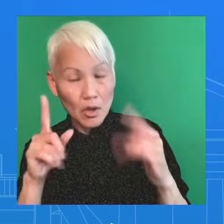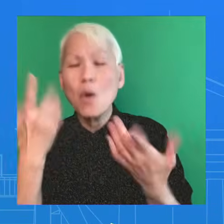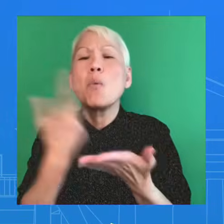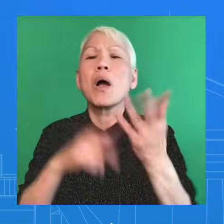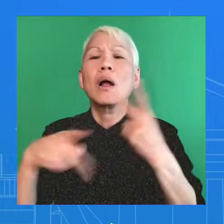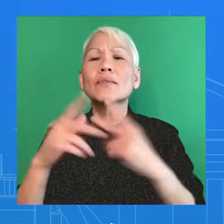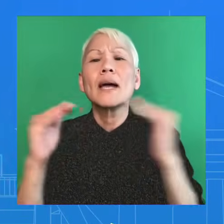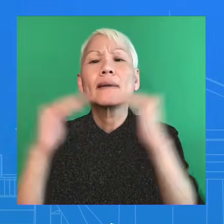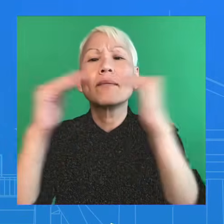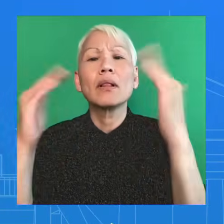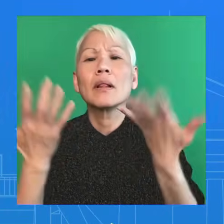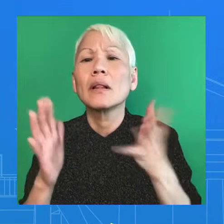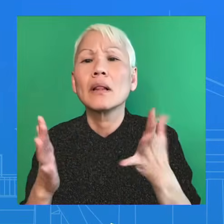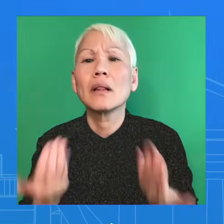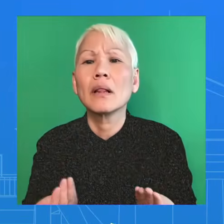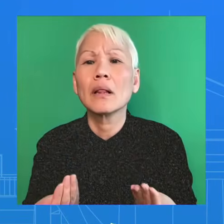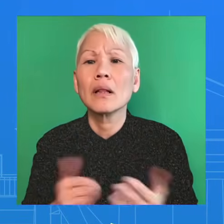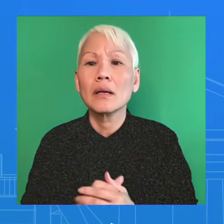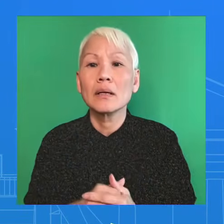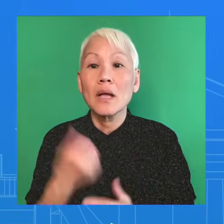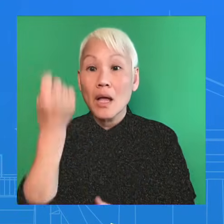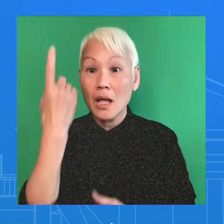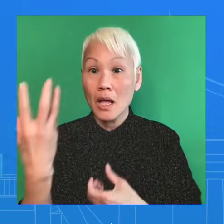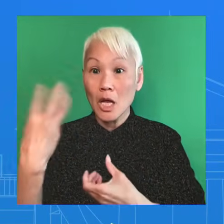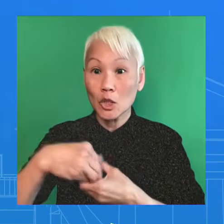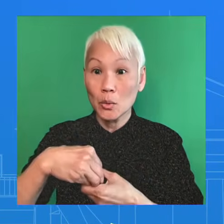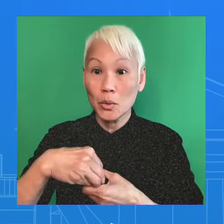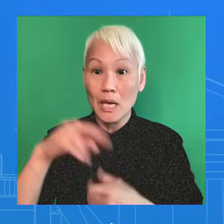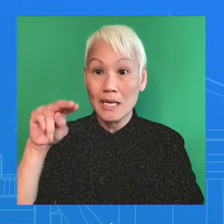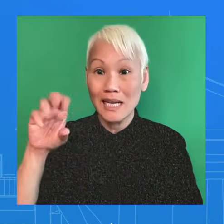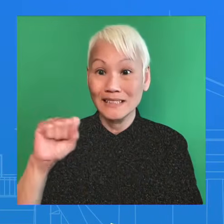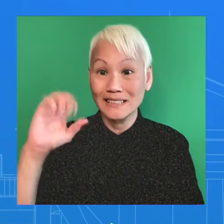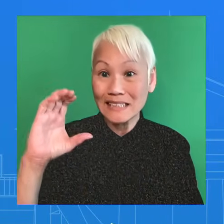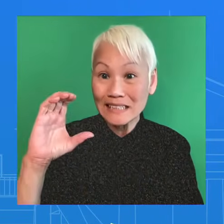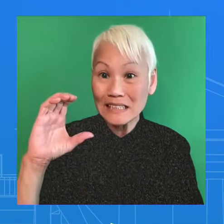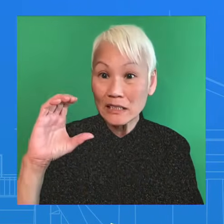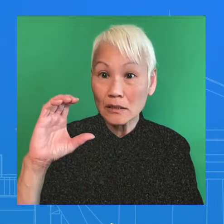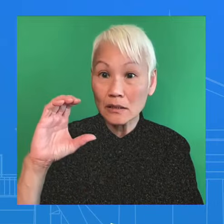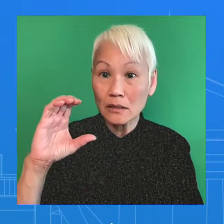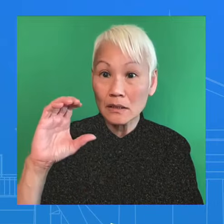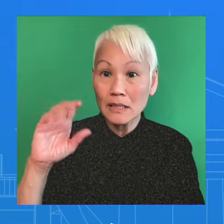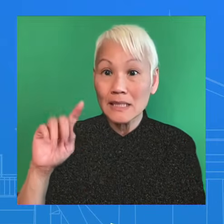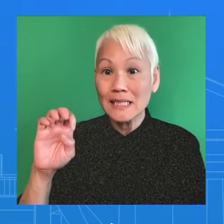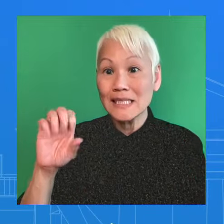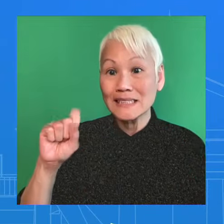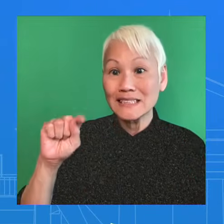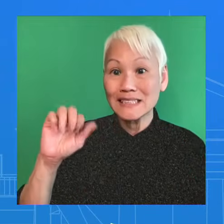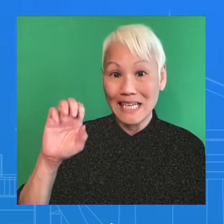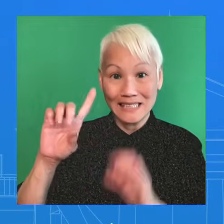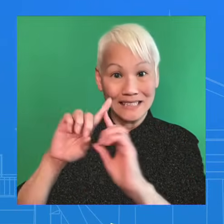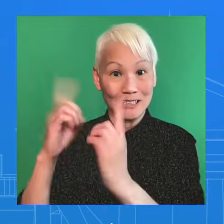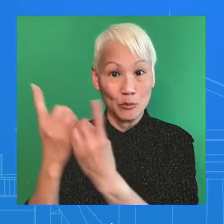one from the NSC and one from the State Department, are having in Beijing as we speak. The President will have another conversation with President Xi,